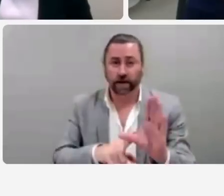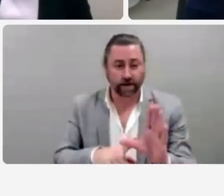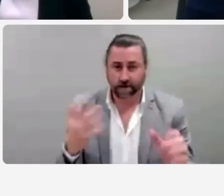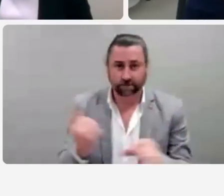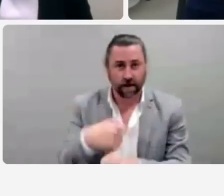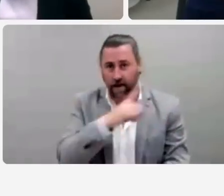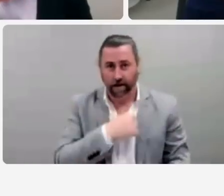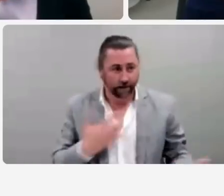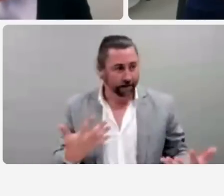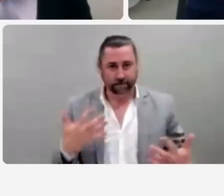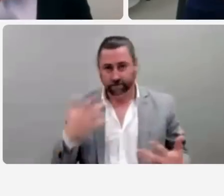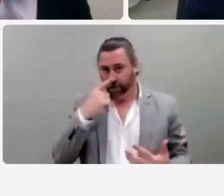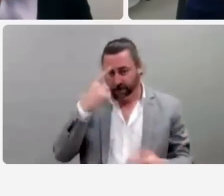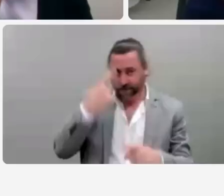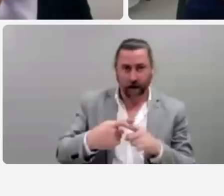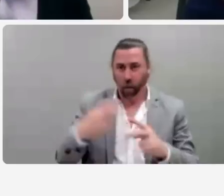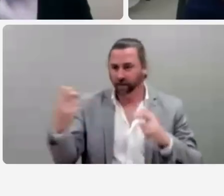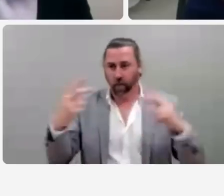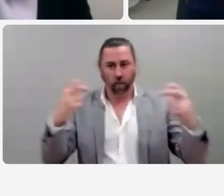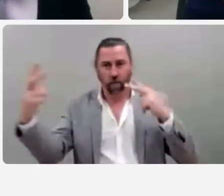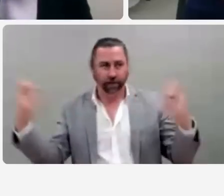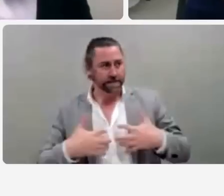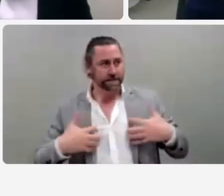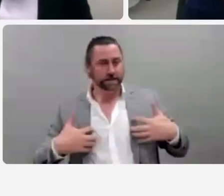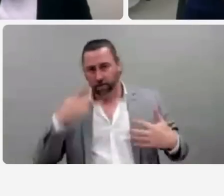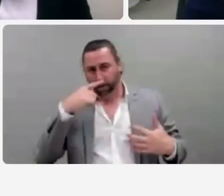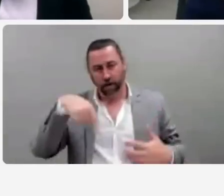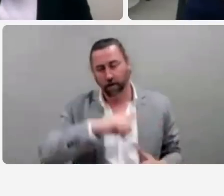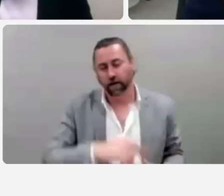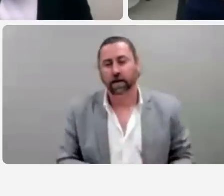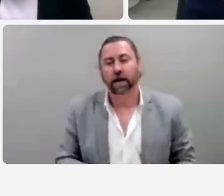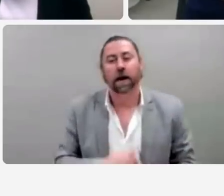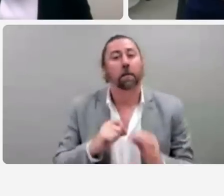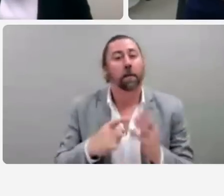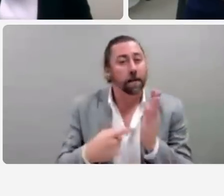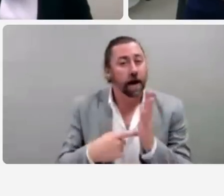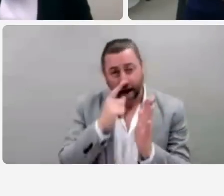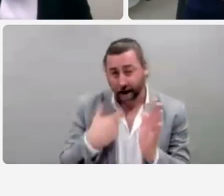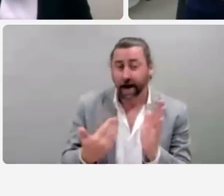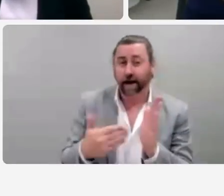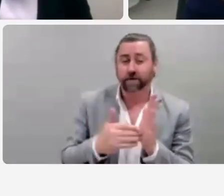causing lots of pressure in the system. I'd like to add however that because it's a